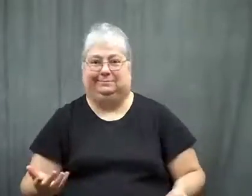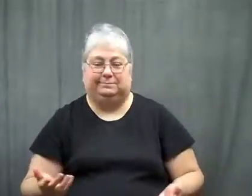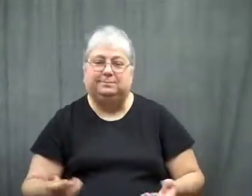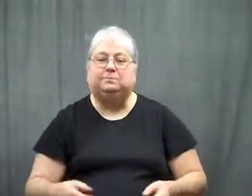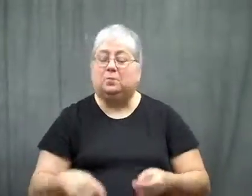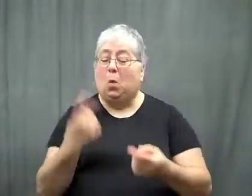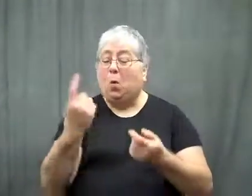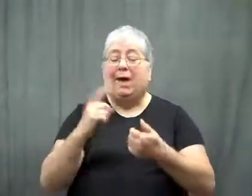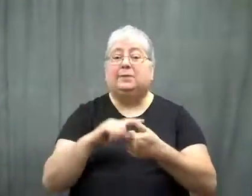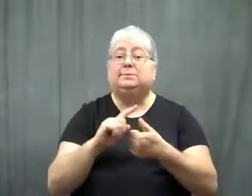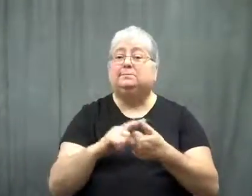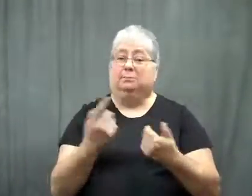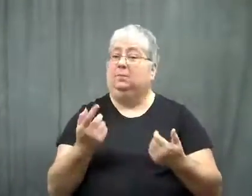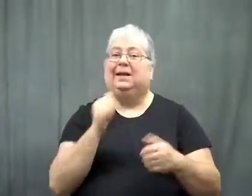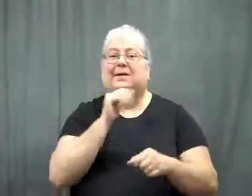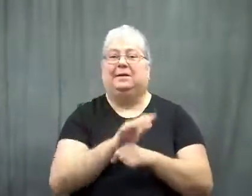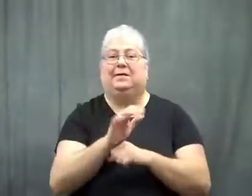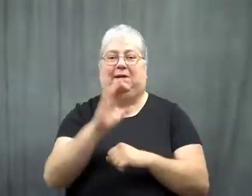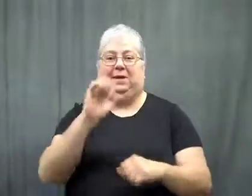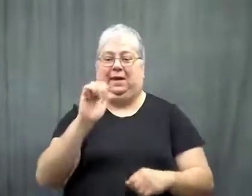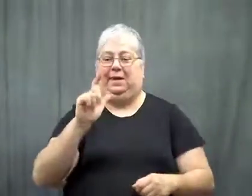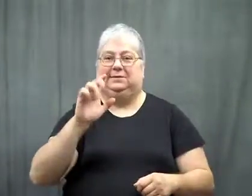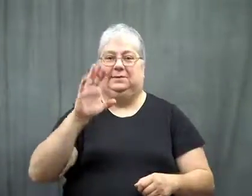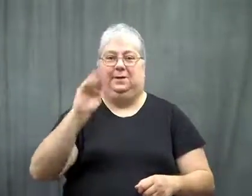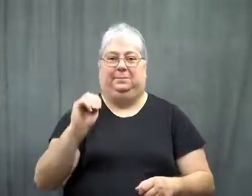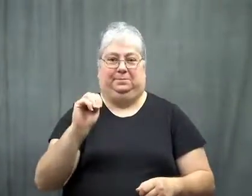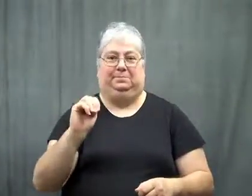One risk factor is inadequate intake of calcium.